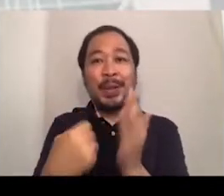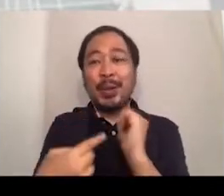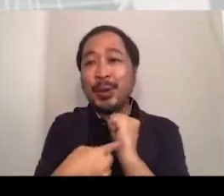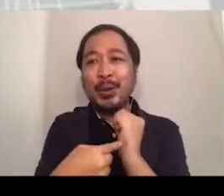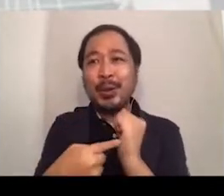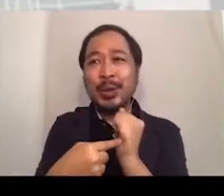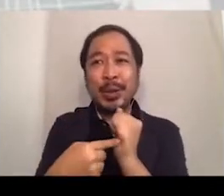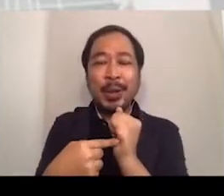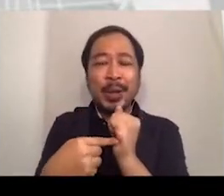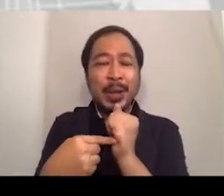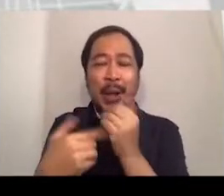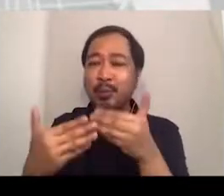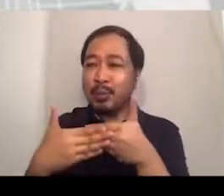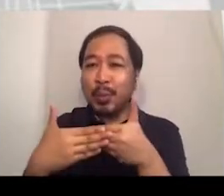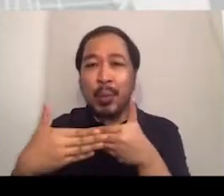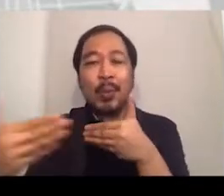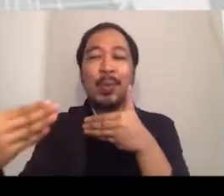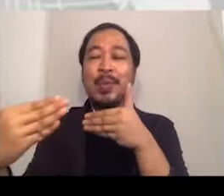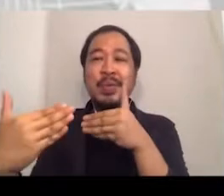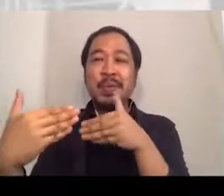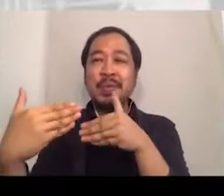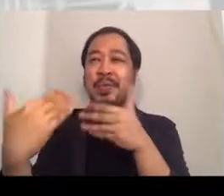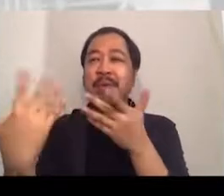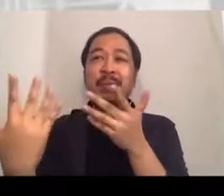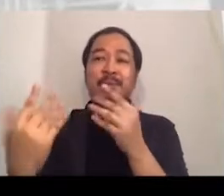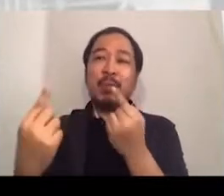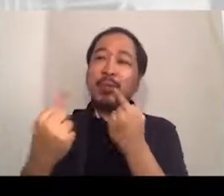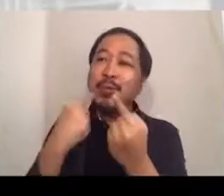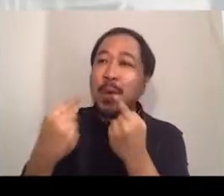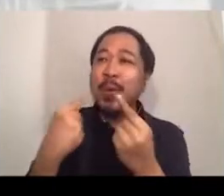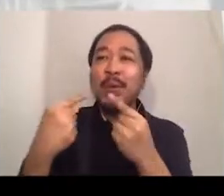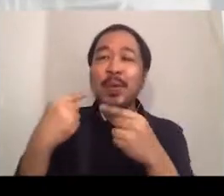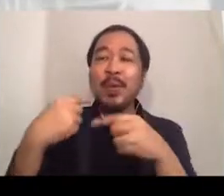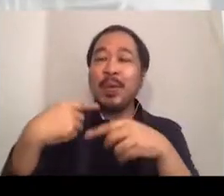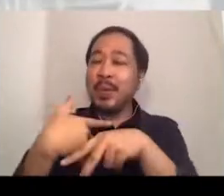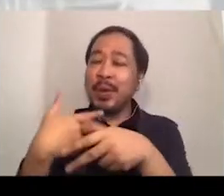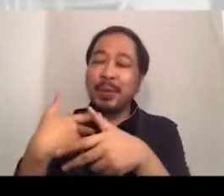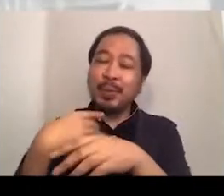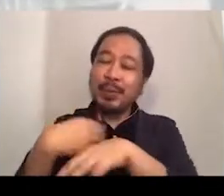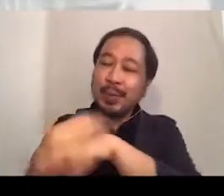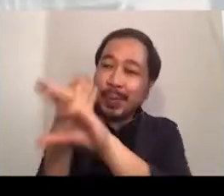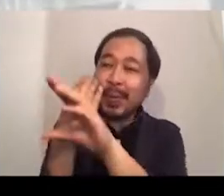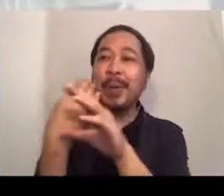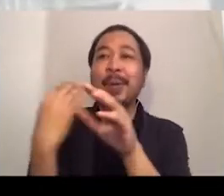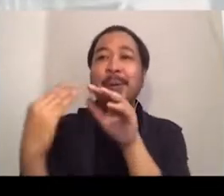But it was interesting to hear what you said, that the new normal that we all find ourselves in,